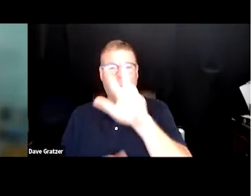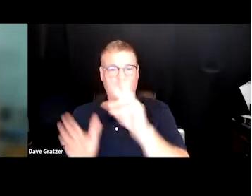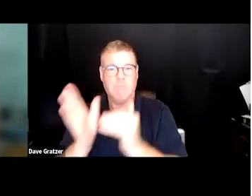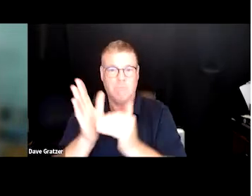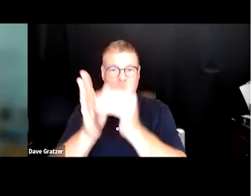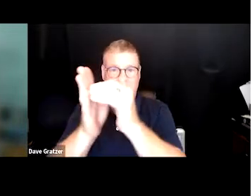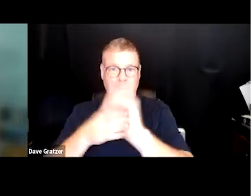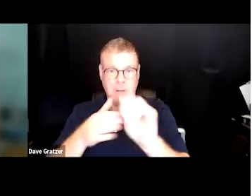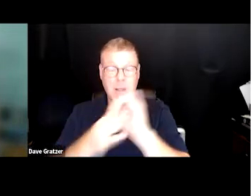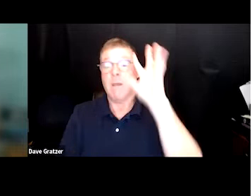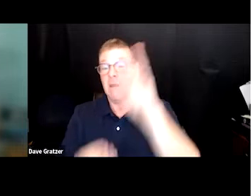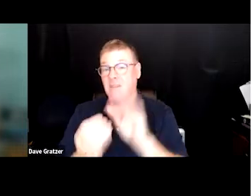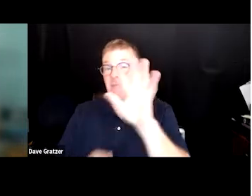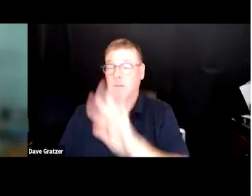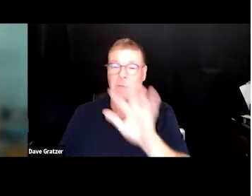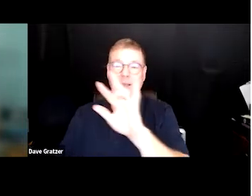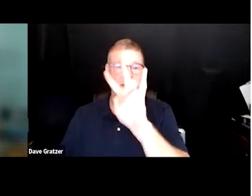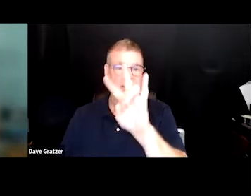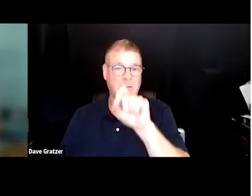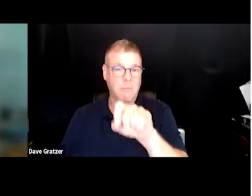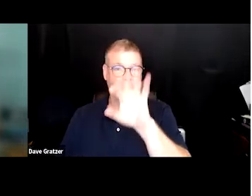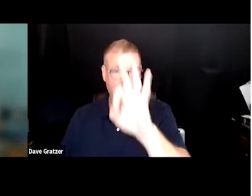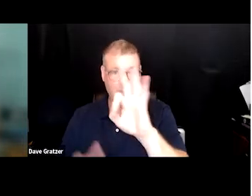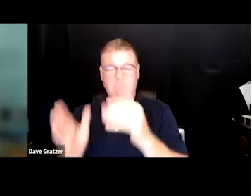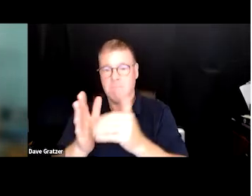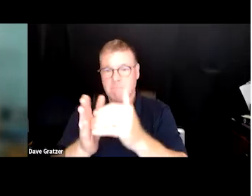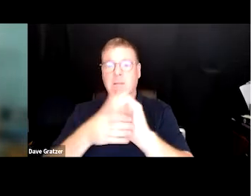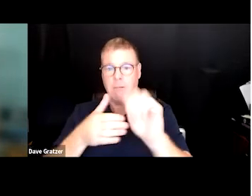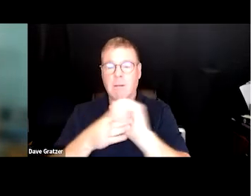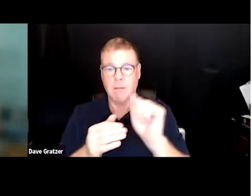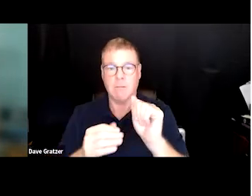for a total of about 7.9 million going into this initiative.